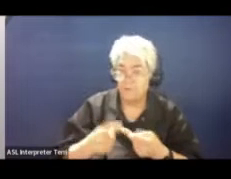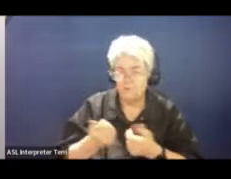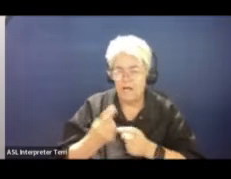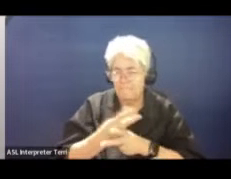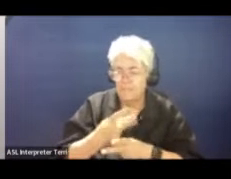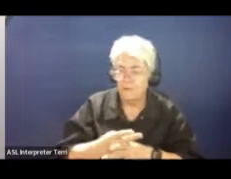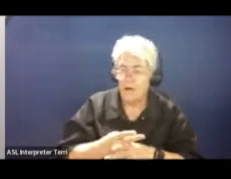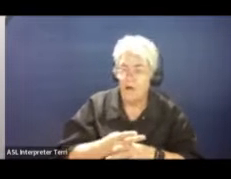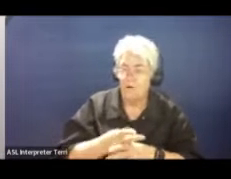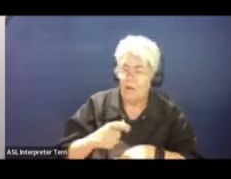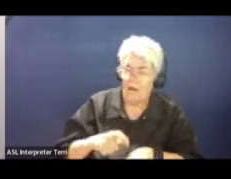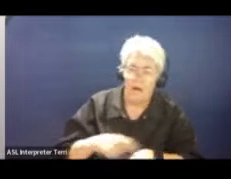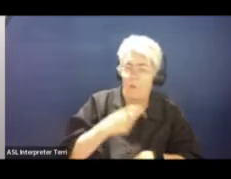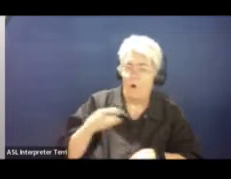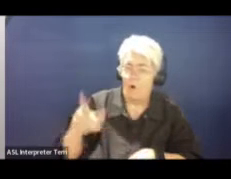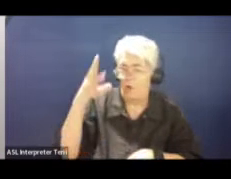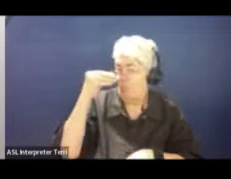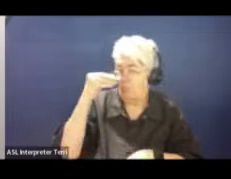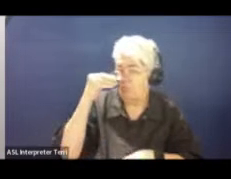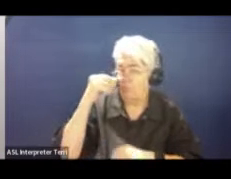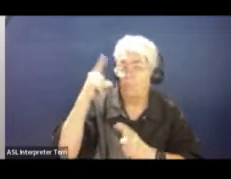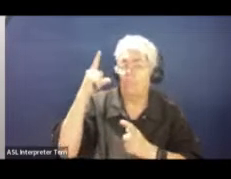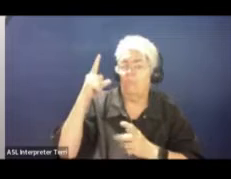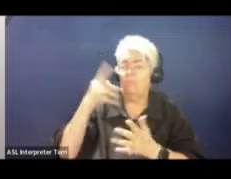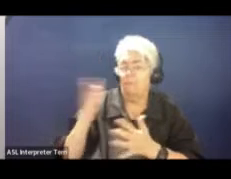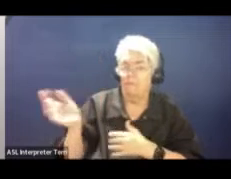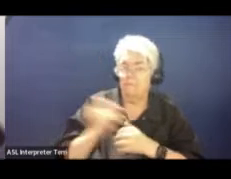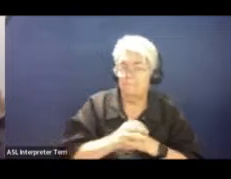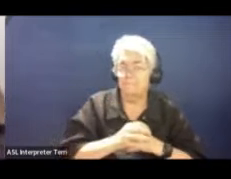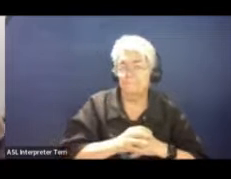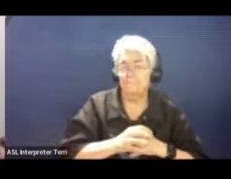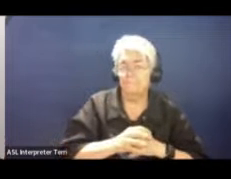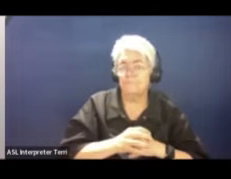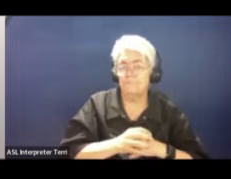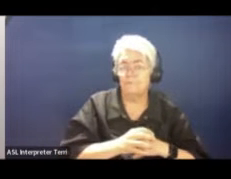how long you are out for. Of course, this is a guiding tool.